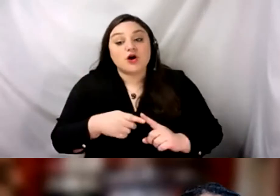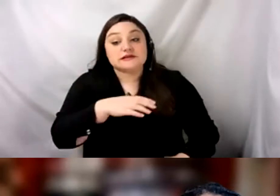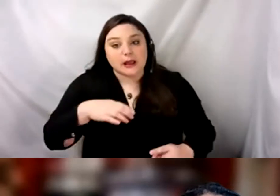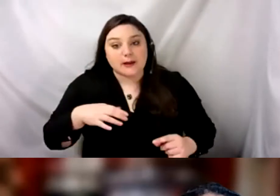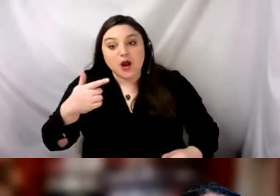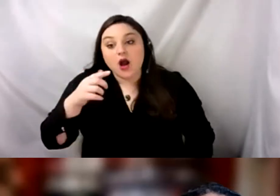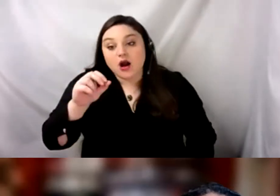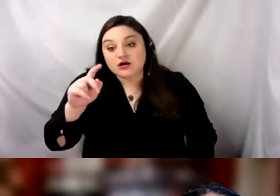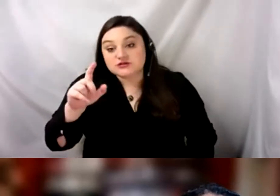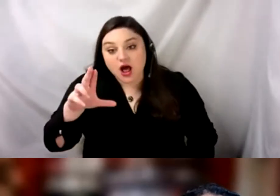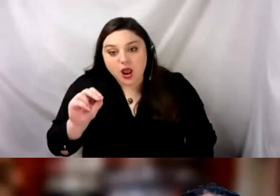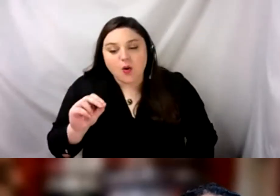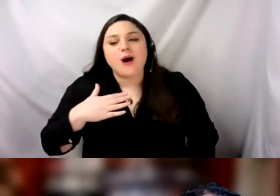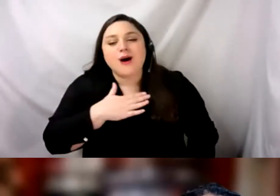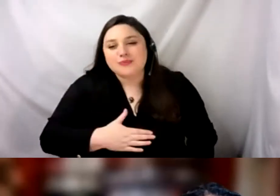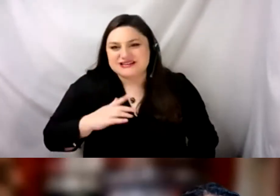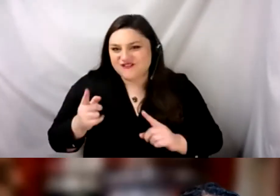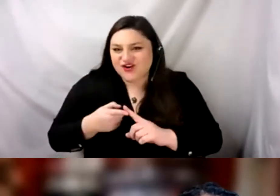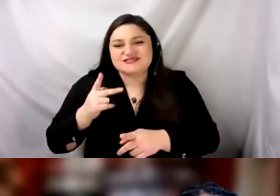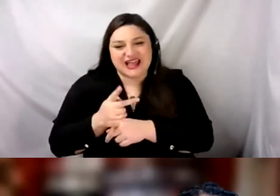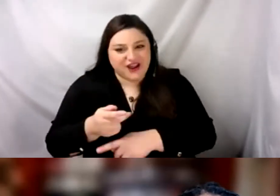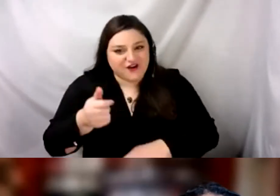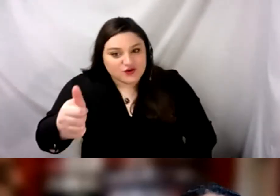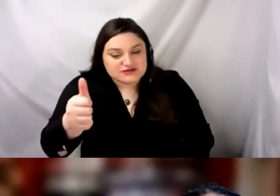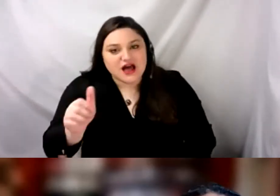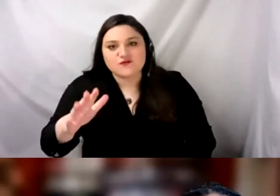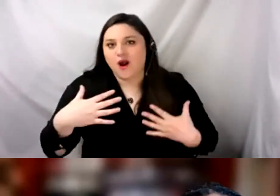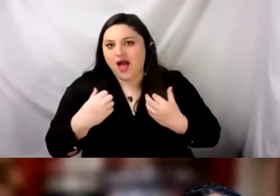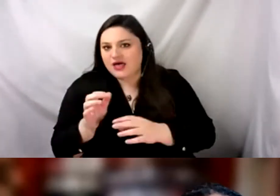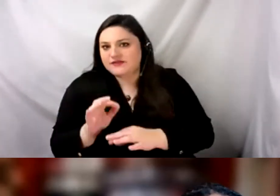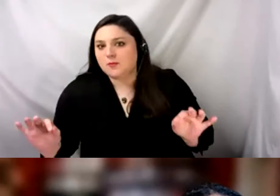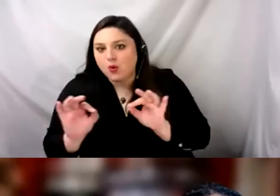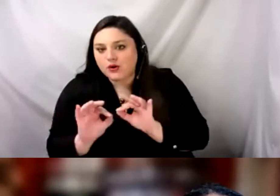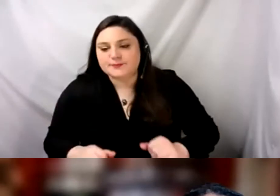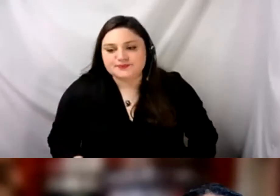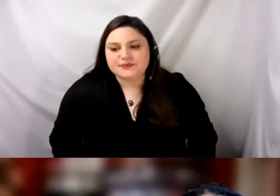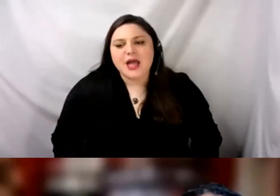So, but I wanted to ask for your advice or if you have any advice for us